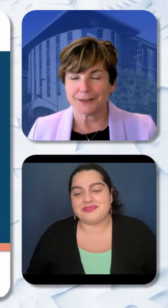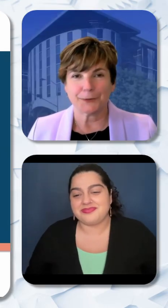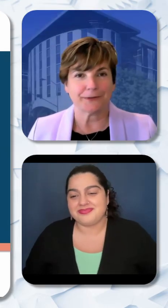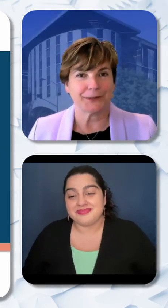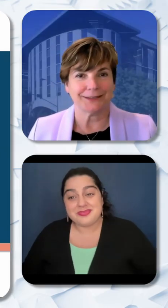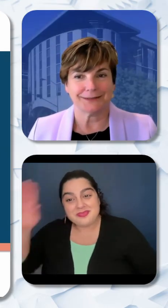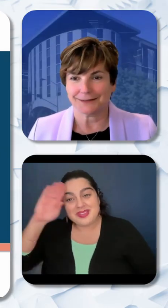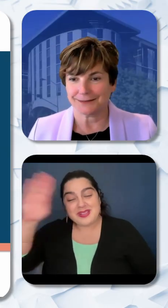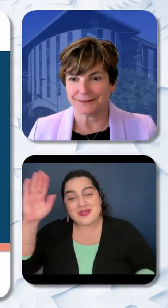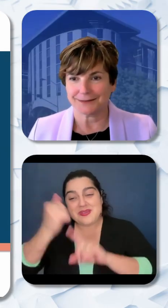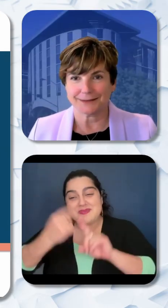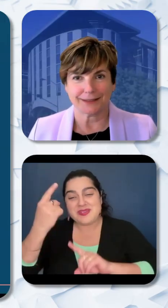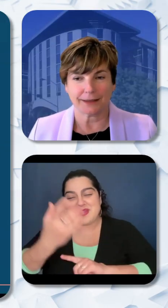[Rachel Heenan] Hello, everyone!